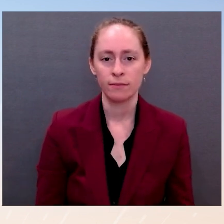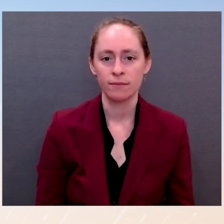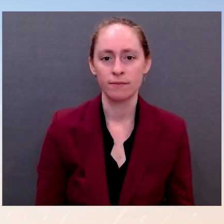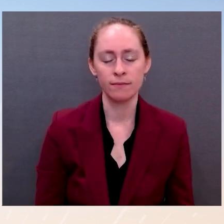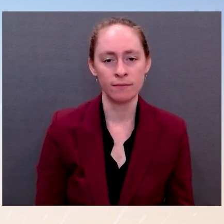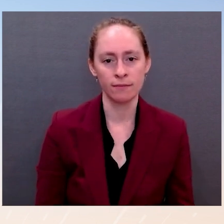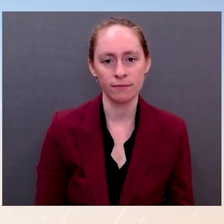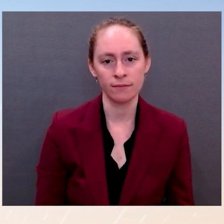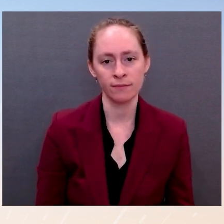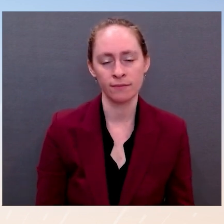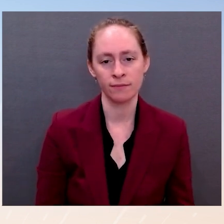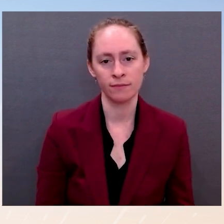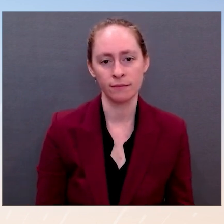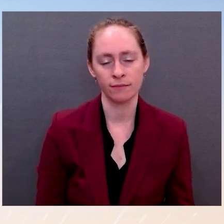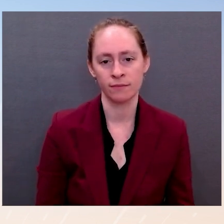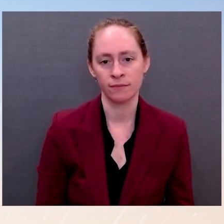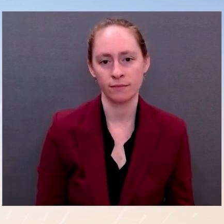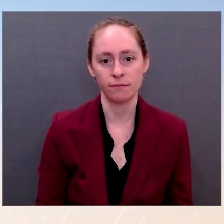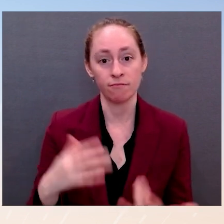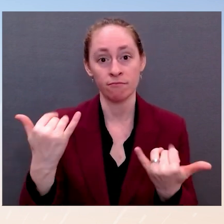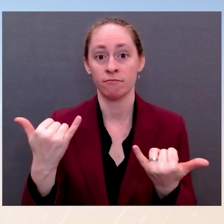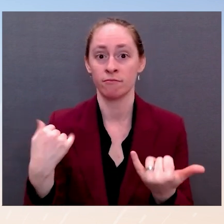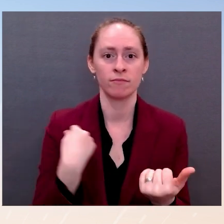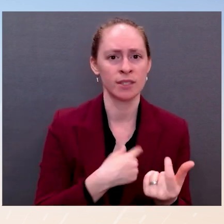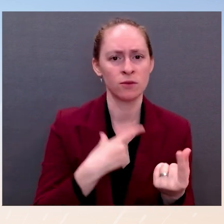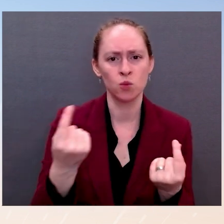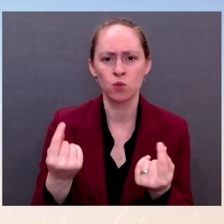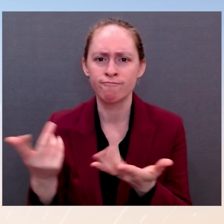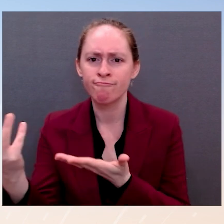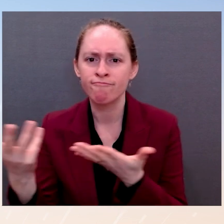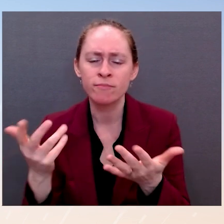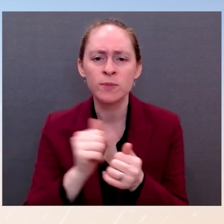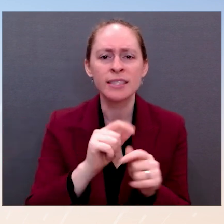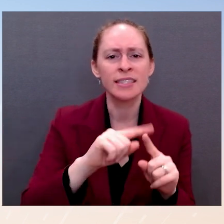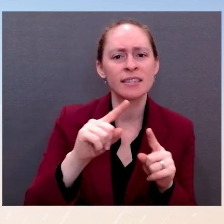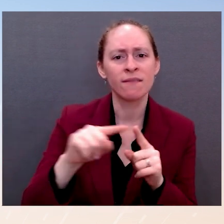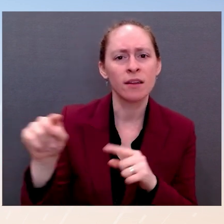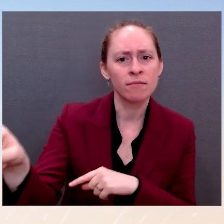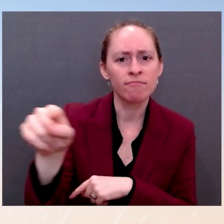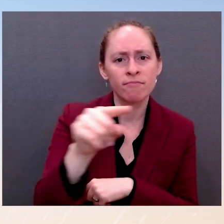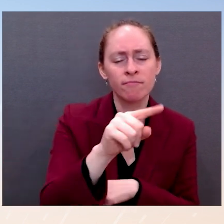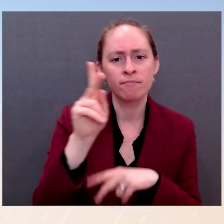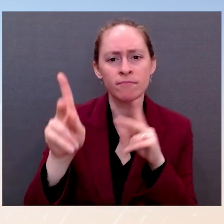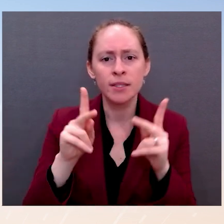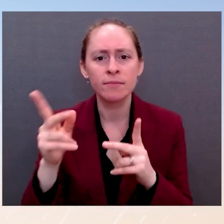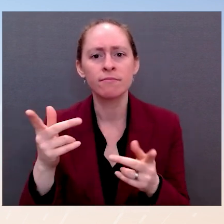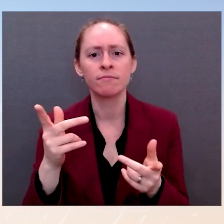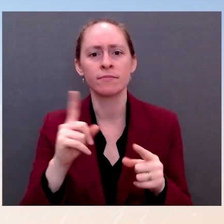we are really focused on working with stakeholders and really want to engage the industry